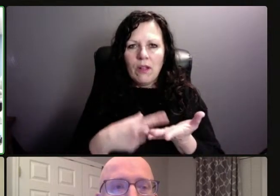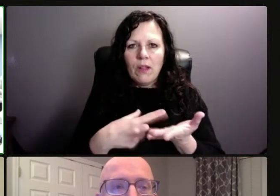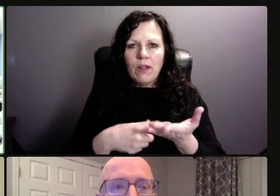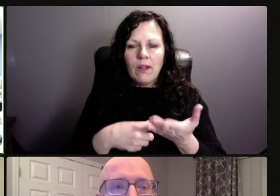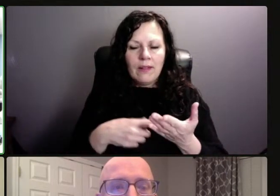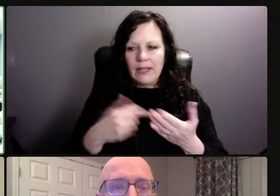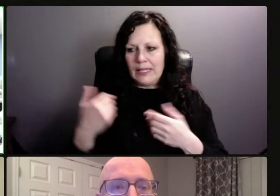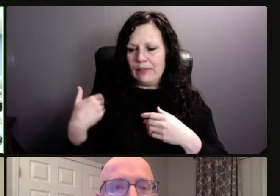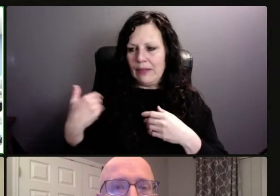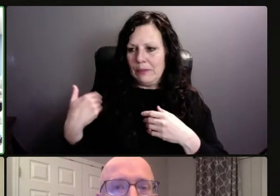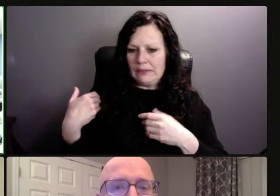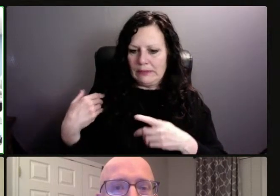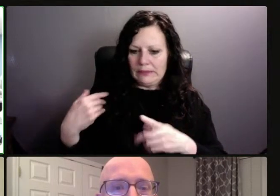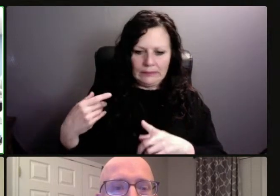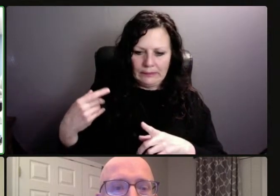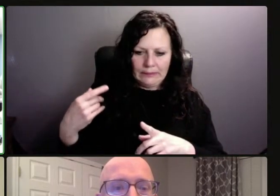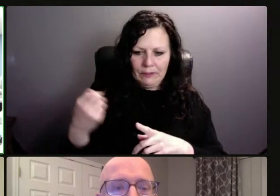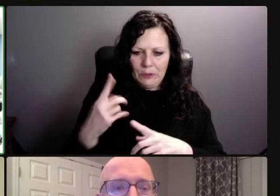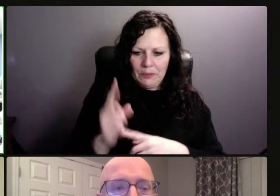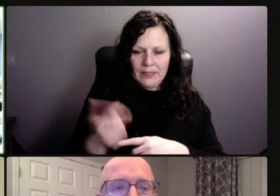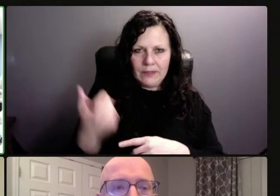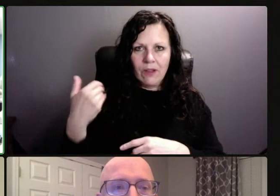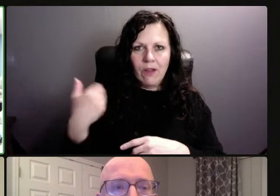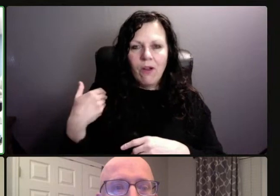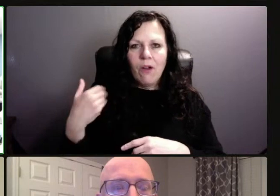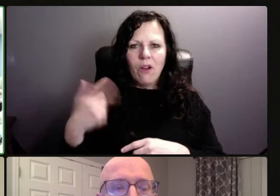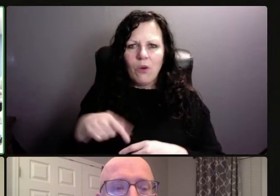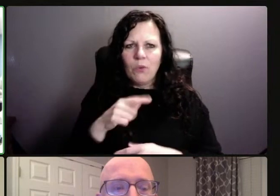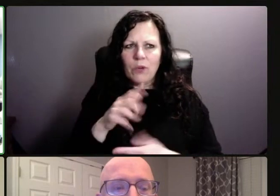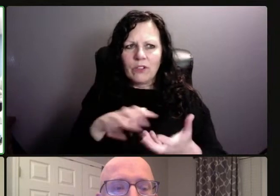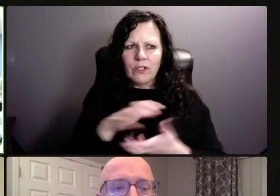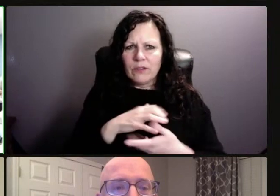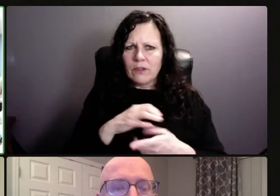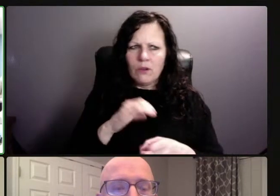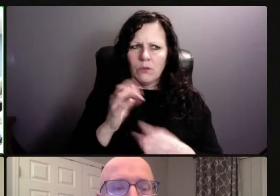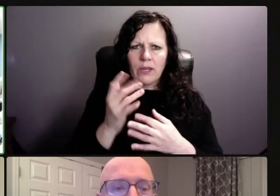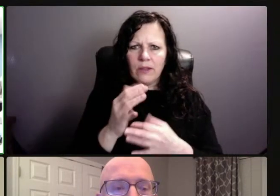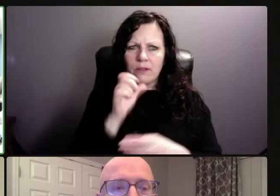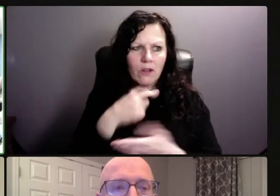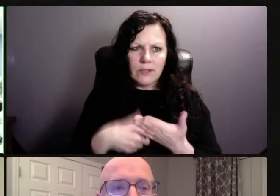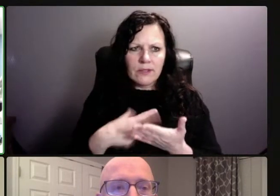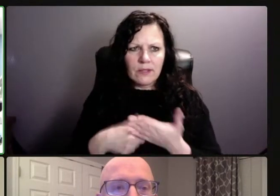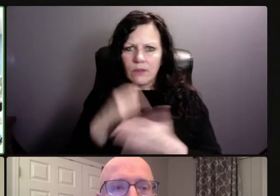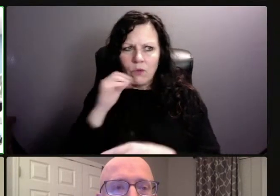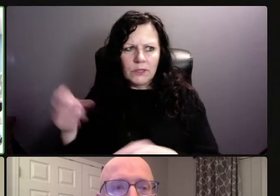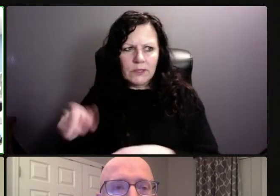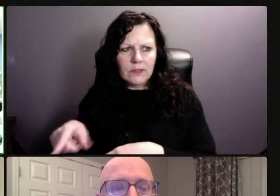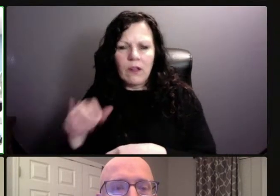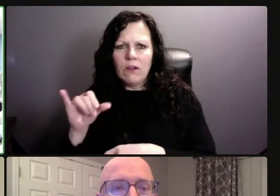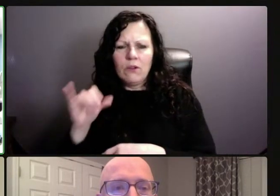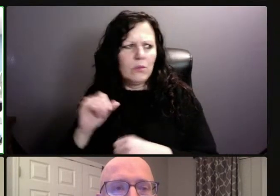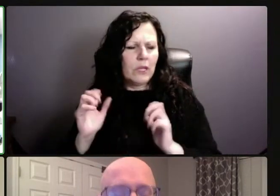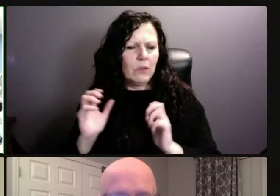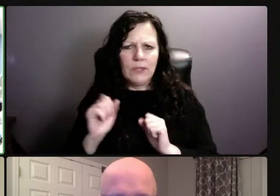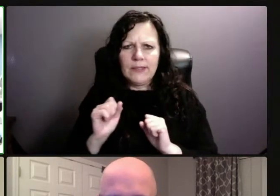SCENARIOS THAT ADDRESS BOTH OF THOSE THINGS. AND RIGHT NOW WE'RE EVEN JUST A